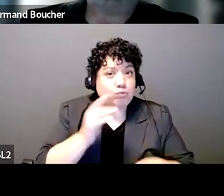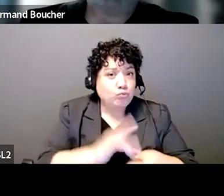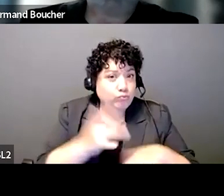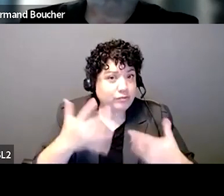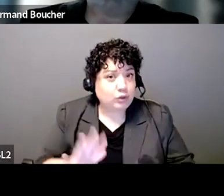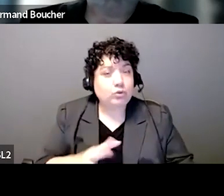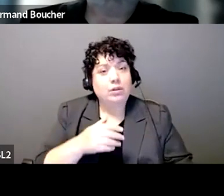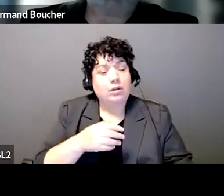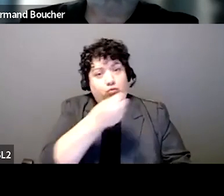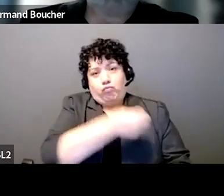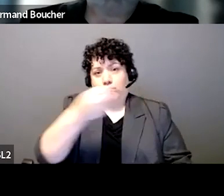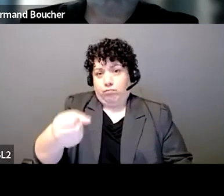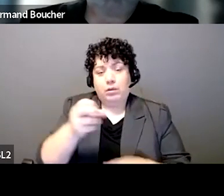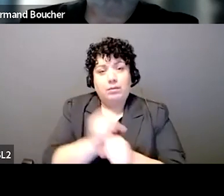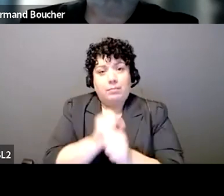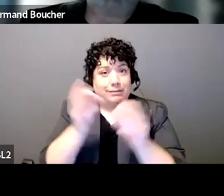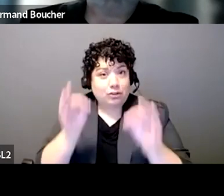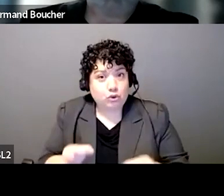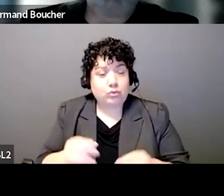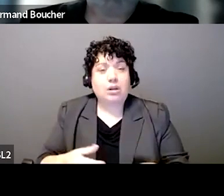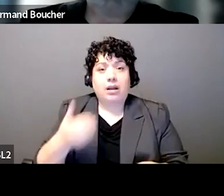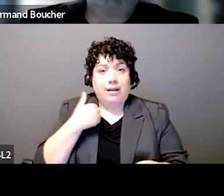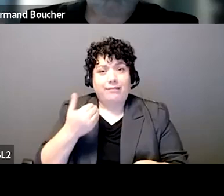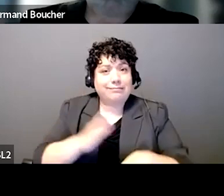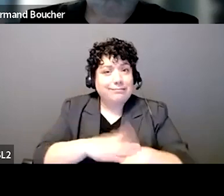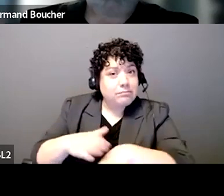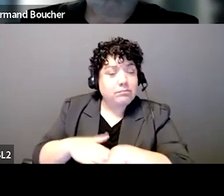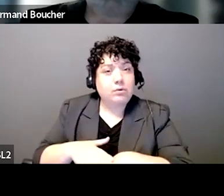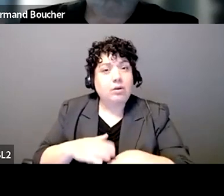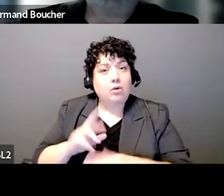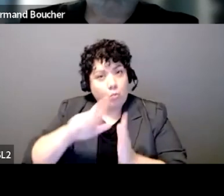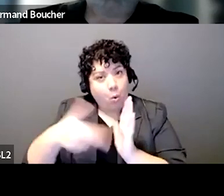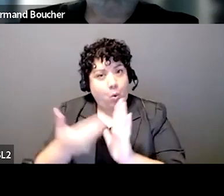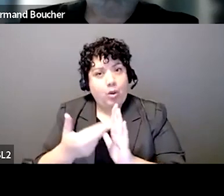on an ongoing basis so that it's not the exception it's something that happens